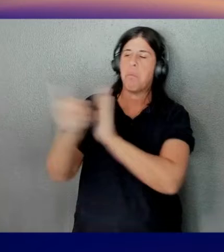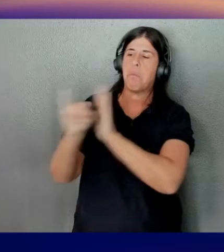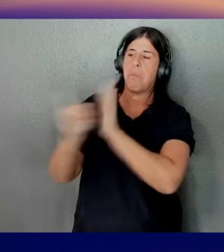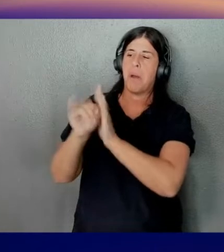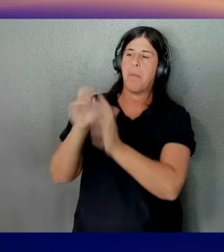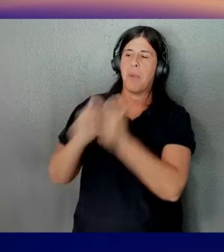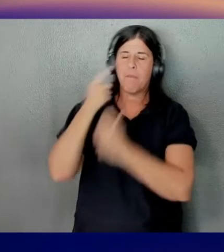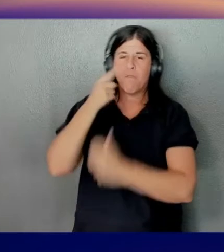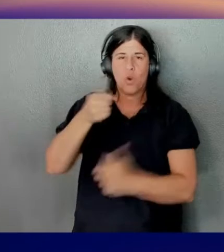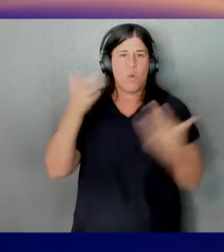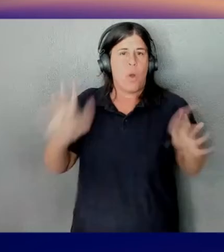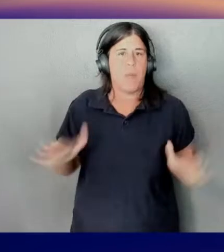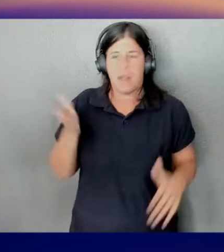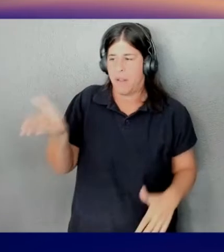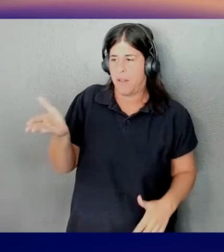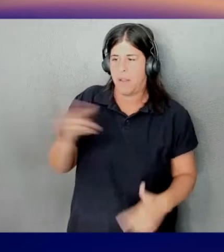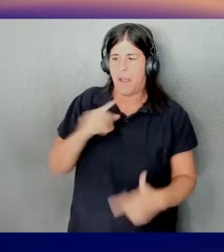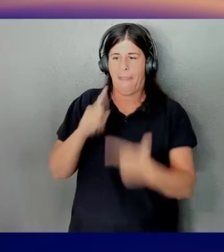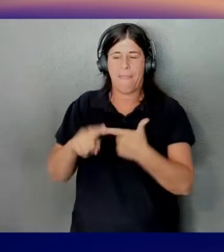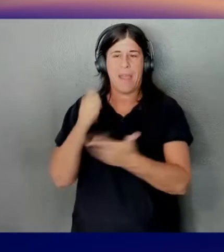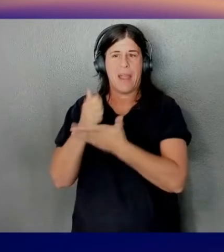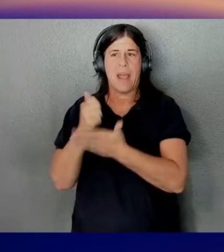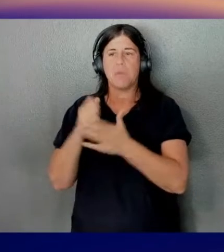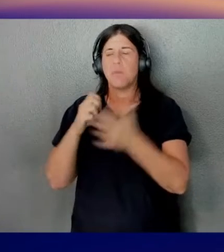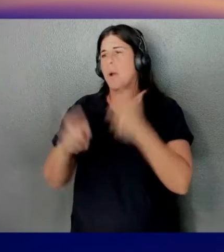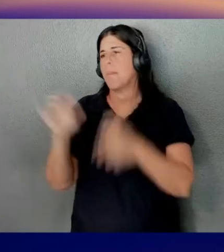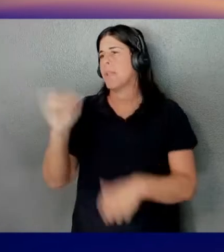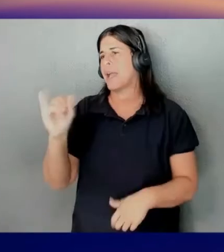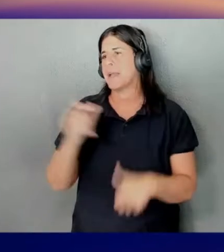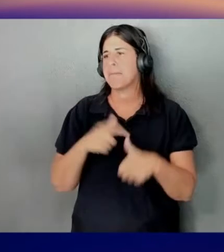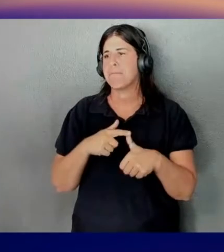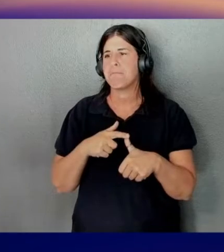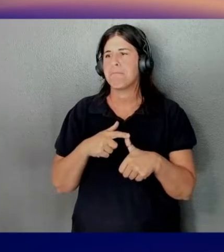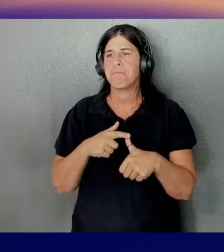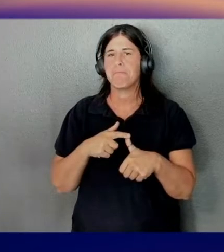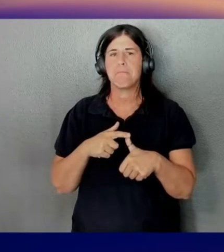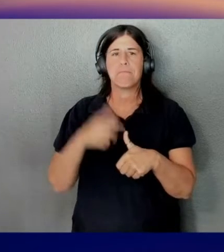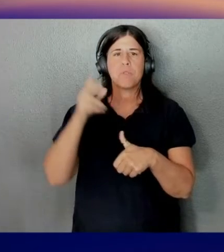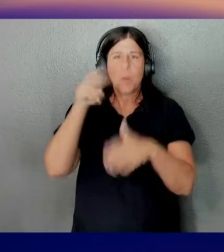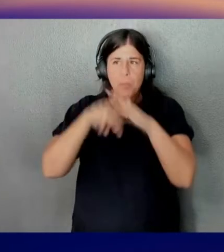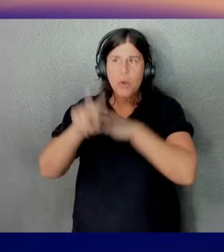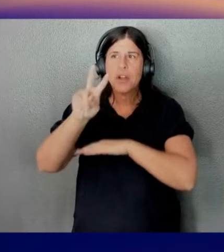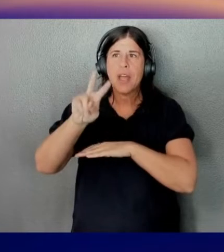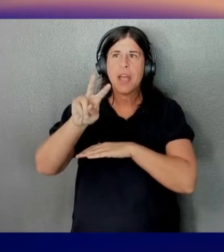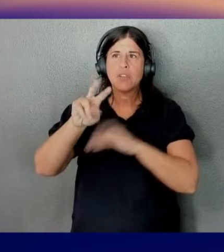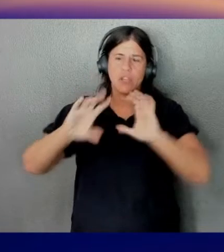And it helps you with problems like, you make prediction, classification, time series forecasting.